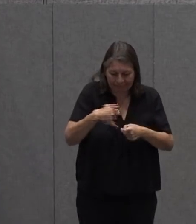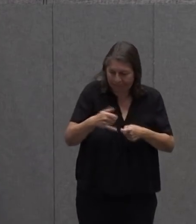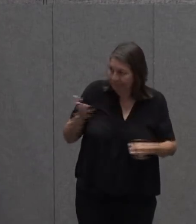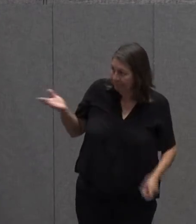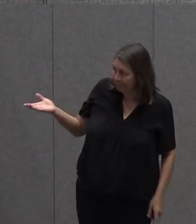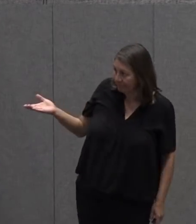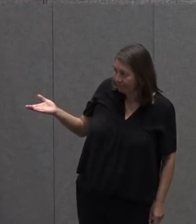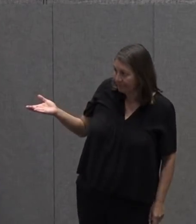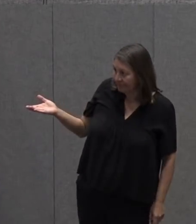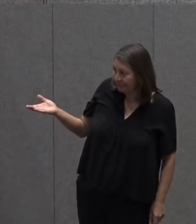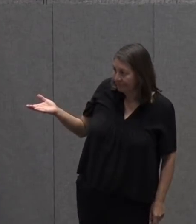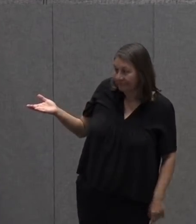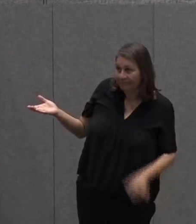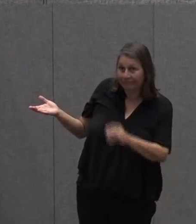Like these, these little lines.